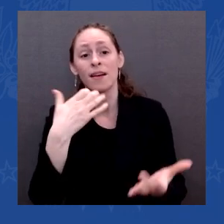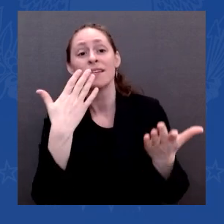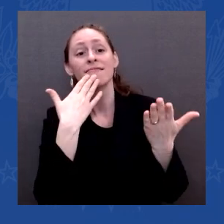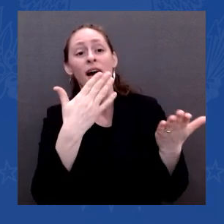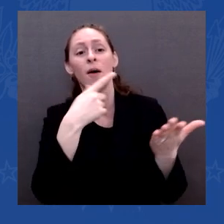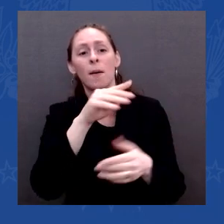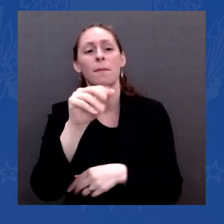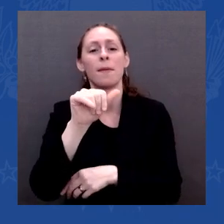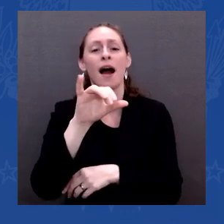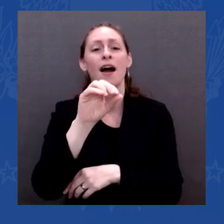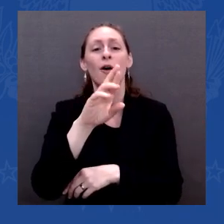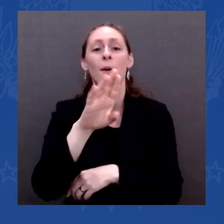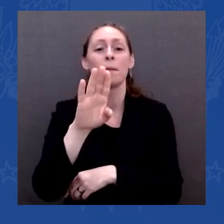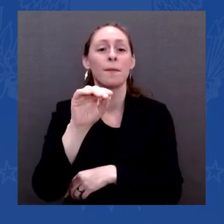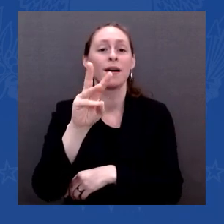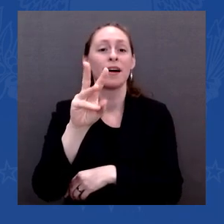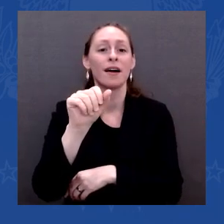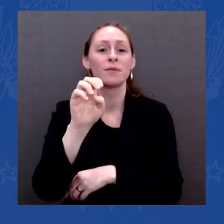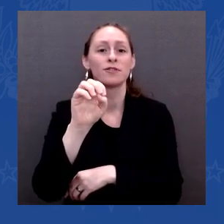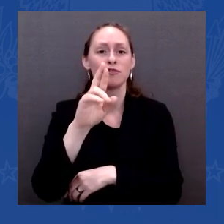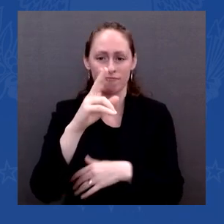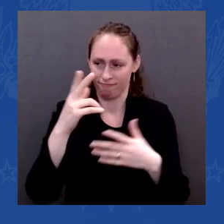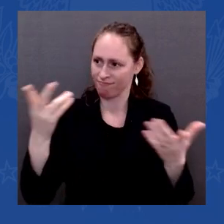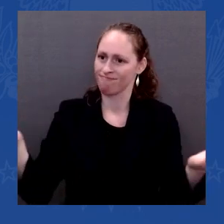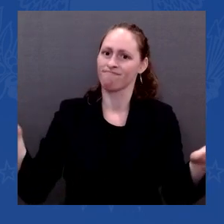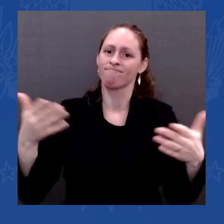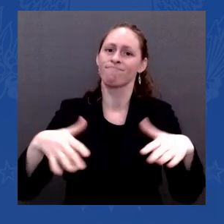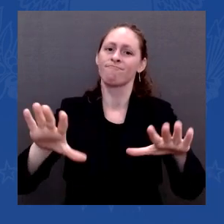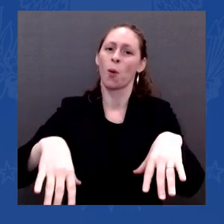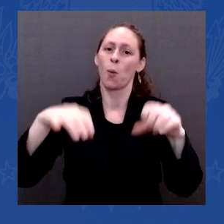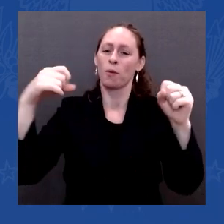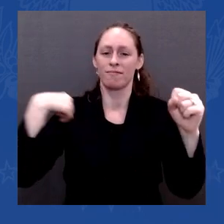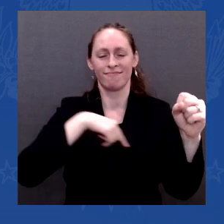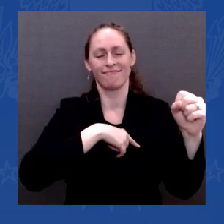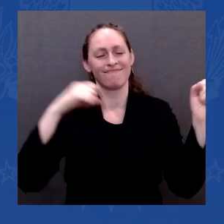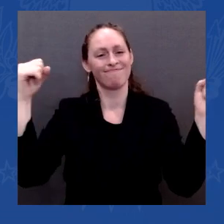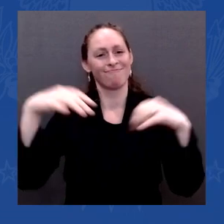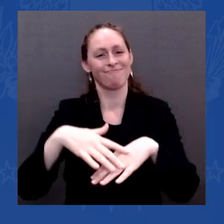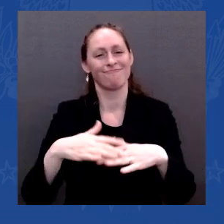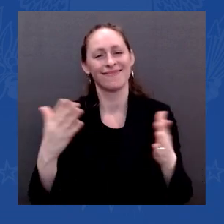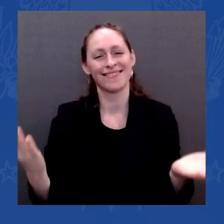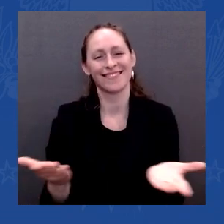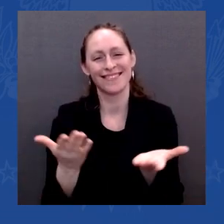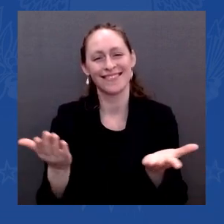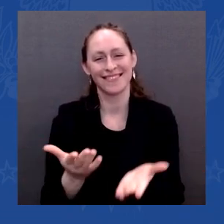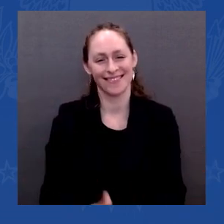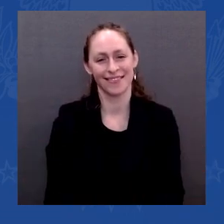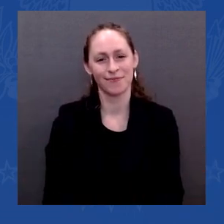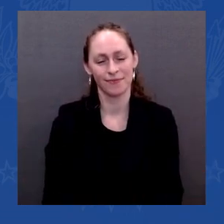I’ve had the honor of addressing this body many, many times. And I’ve always had enormous respect for the job you do.